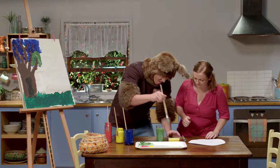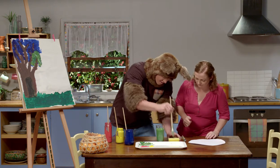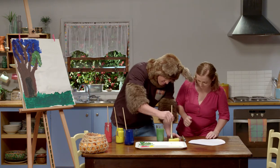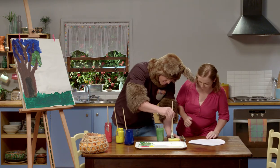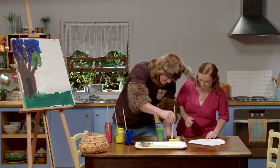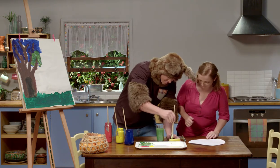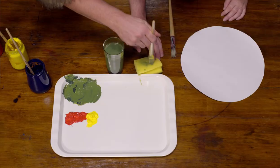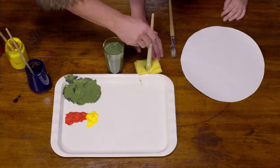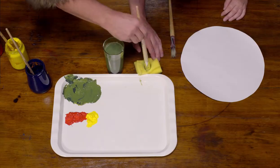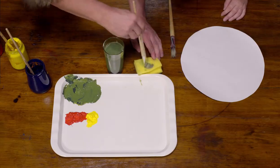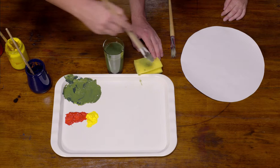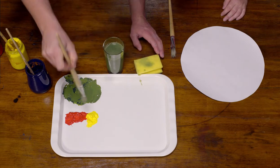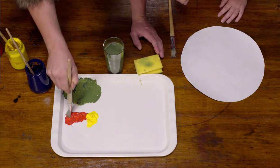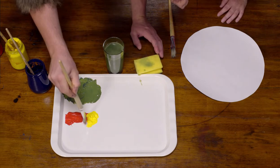That's good.